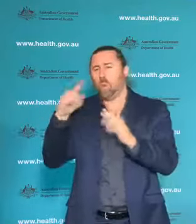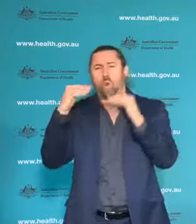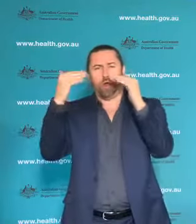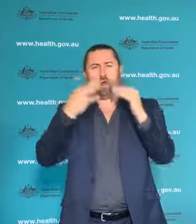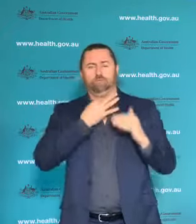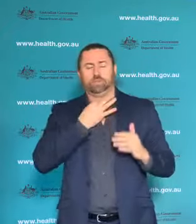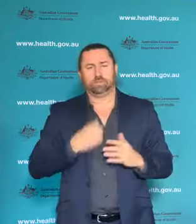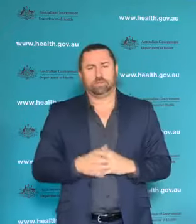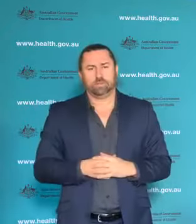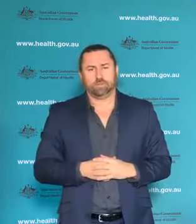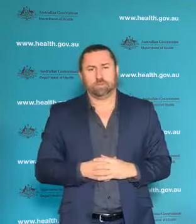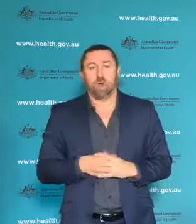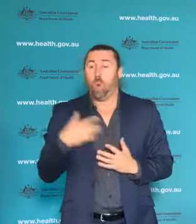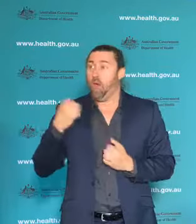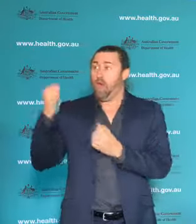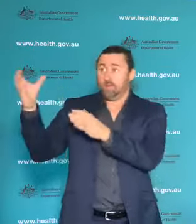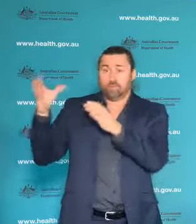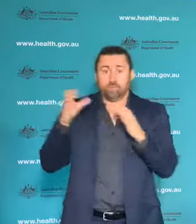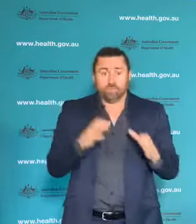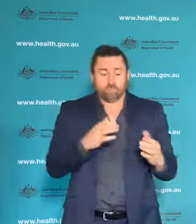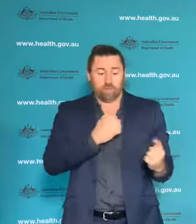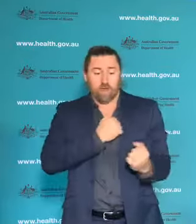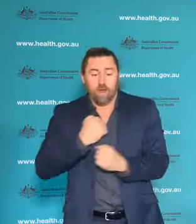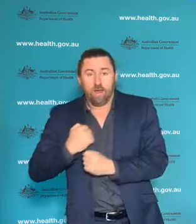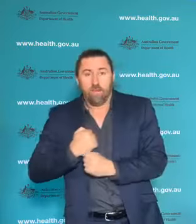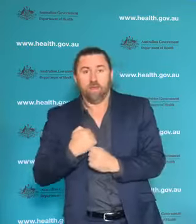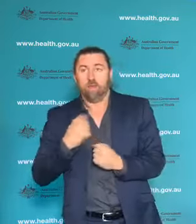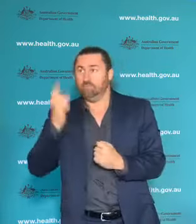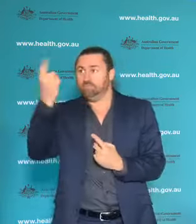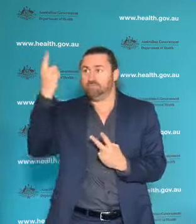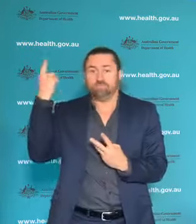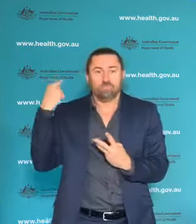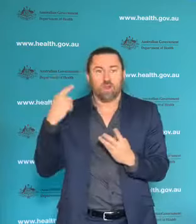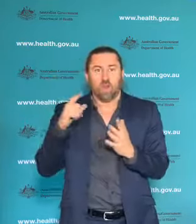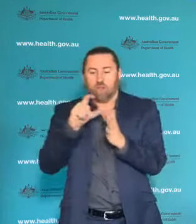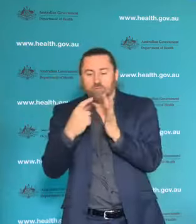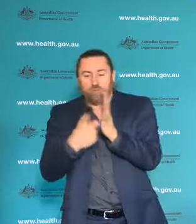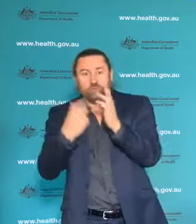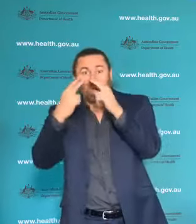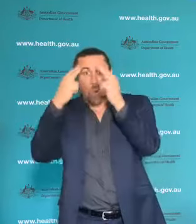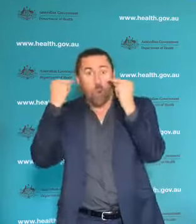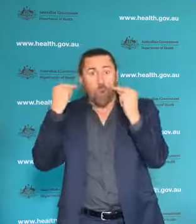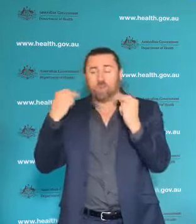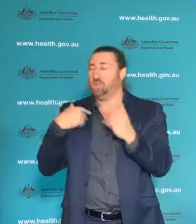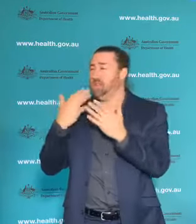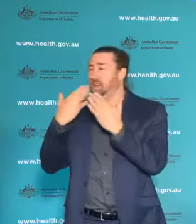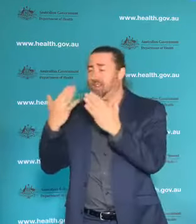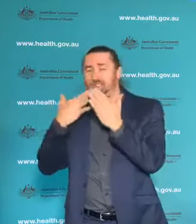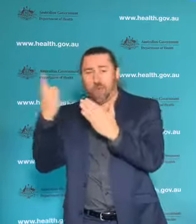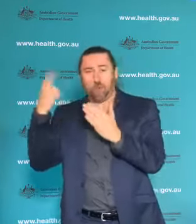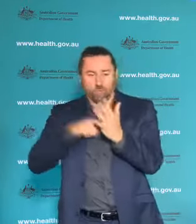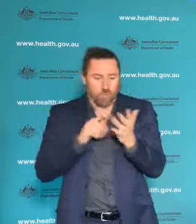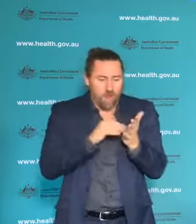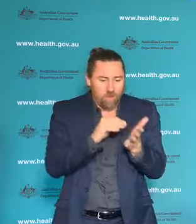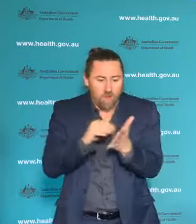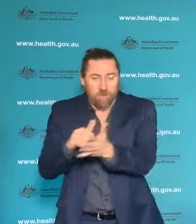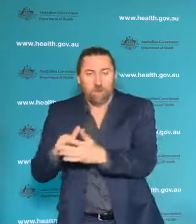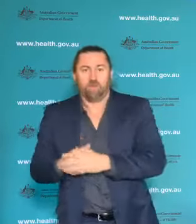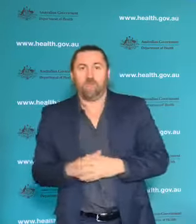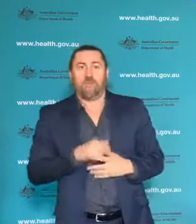Defence Force personnel, particularly clinicians, who have moved into Victoria. We've seen the magnificent nurses and logisticians who've come in